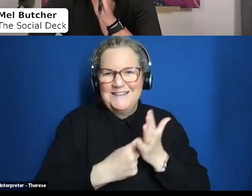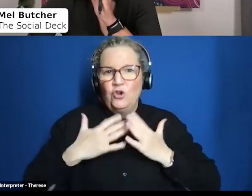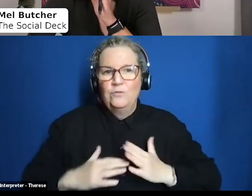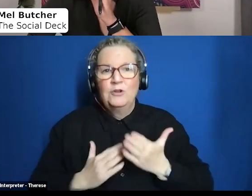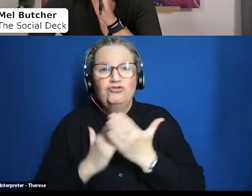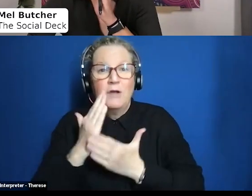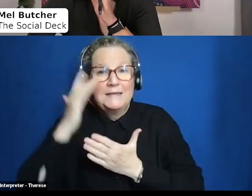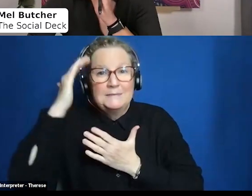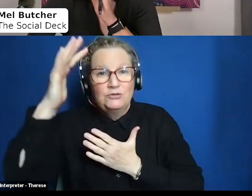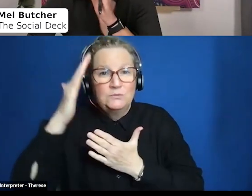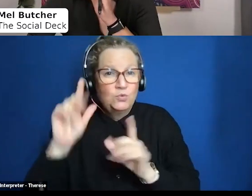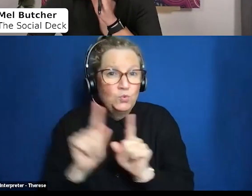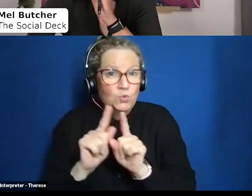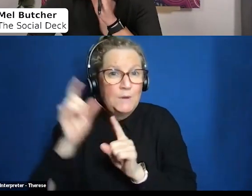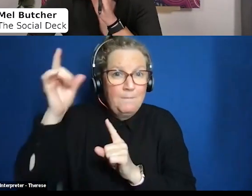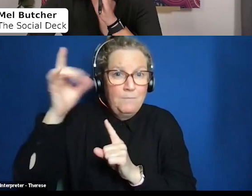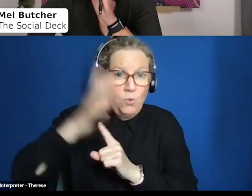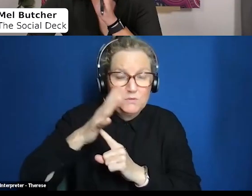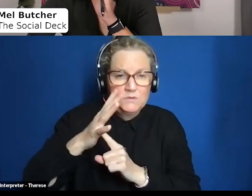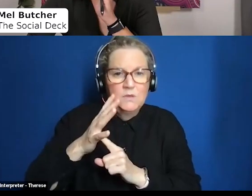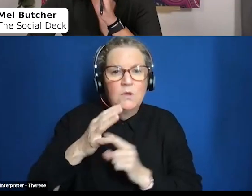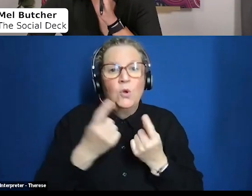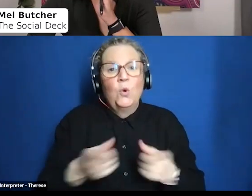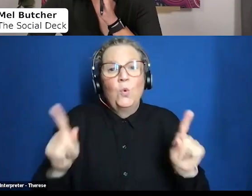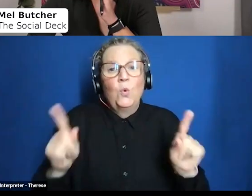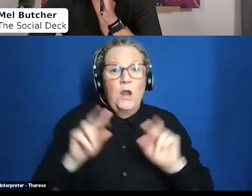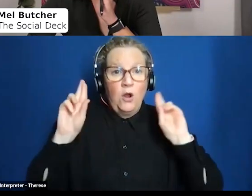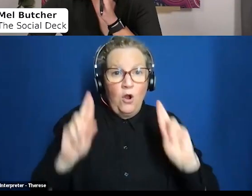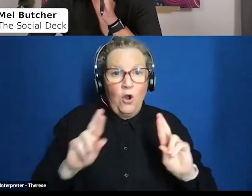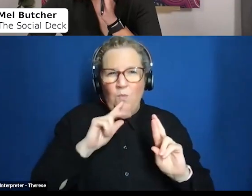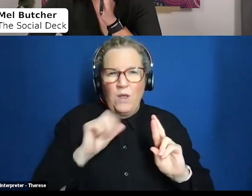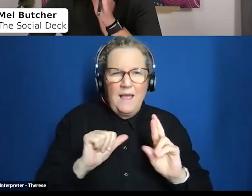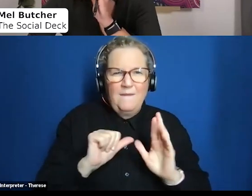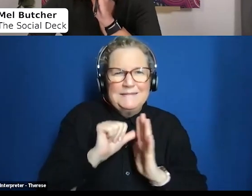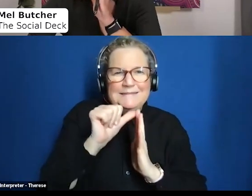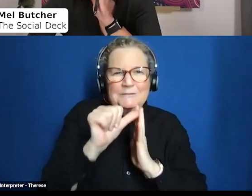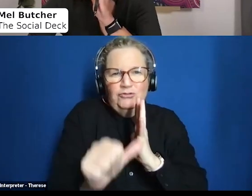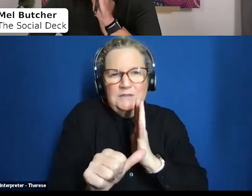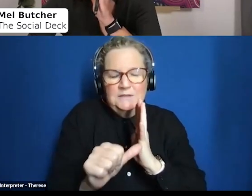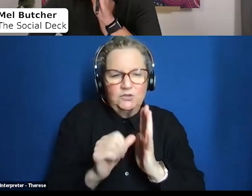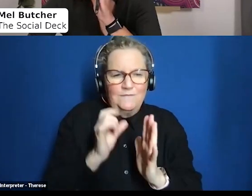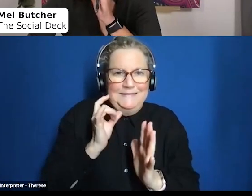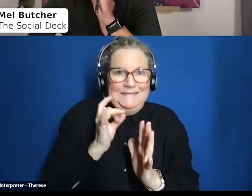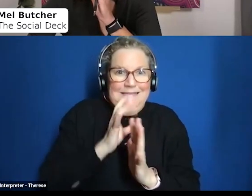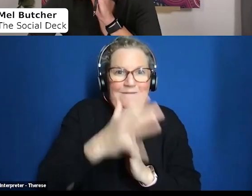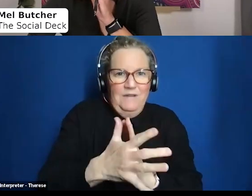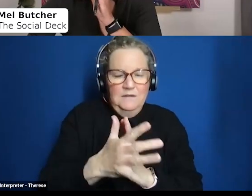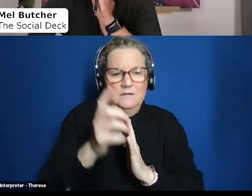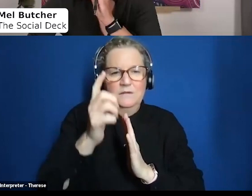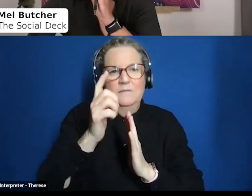And so what we hope is that there will be a series of significant legislative protections